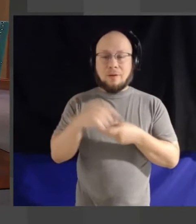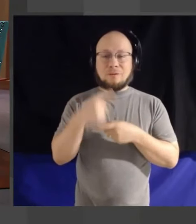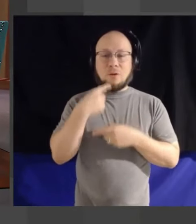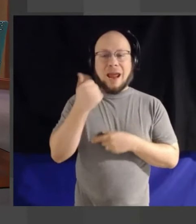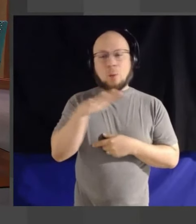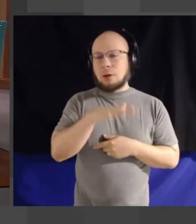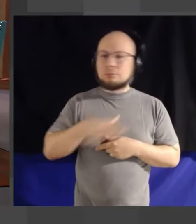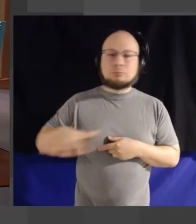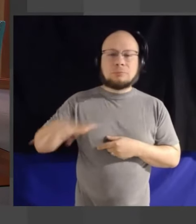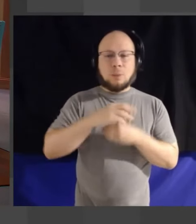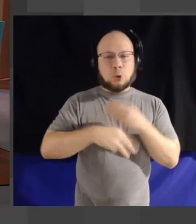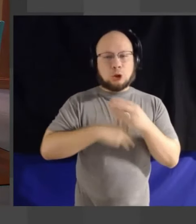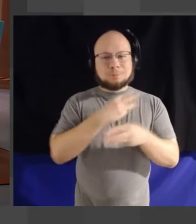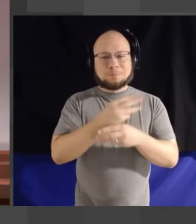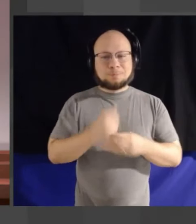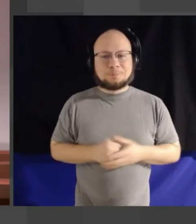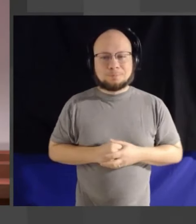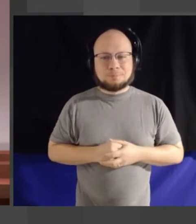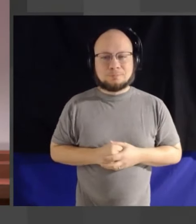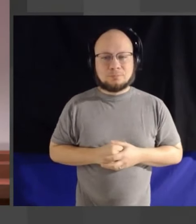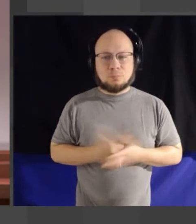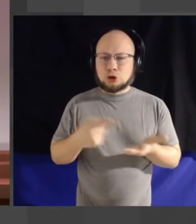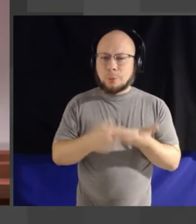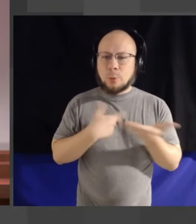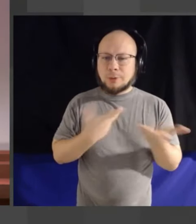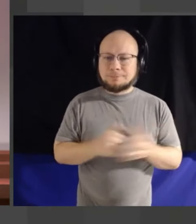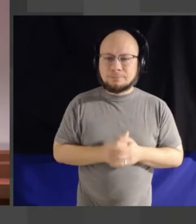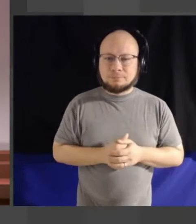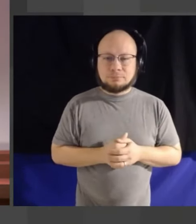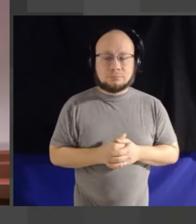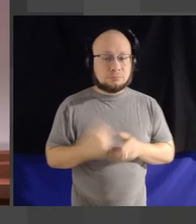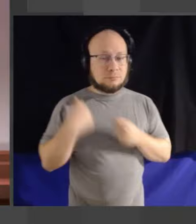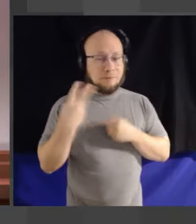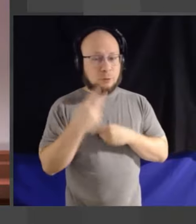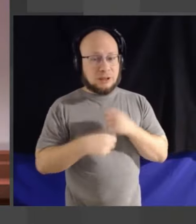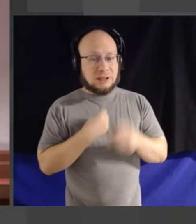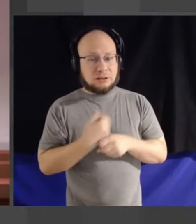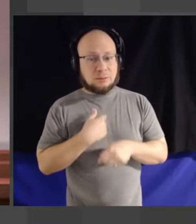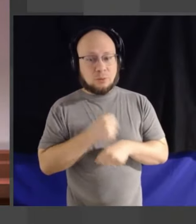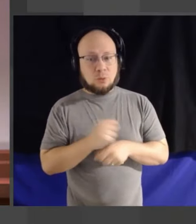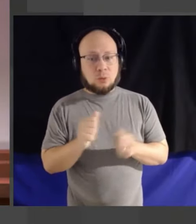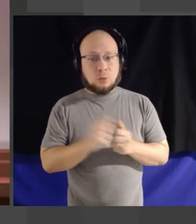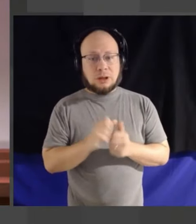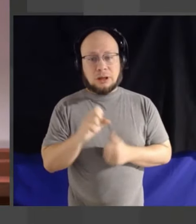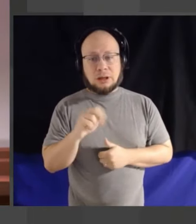ALL CREATORS. SO WHAT DO YOU HAVE TO SHOW US TODAY? FOR THE LAST COUPLE OF YEARS